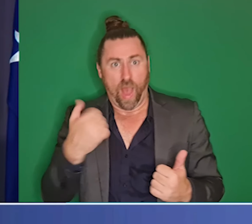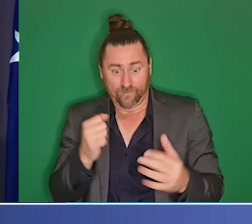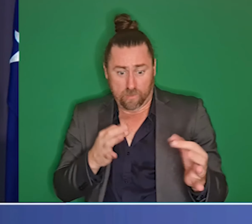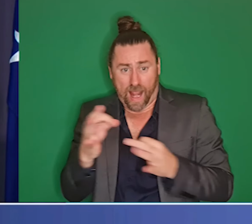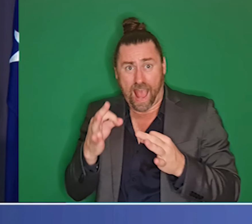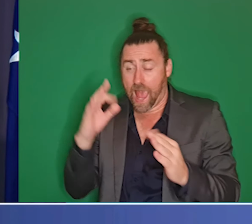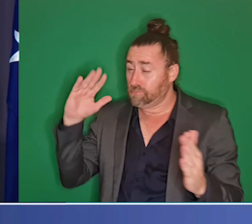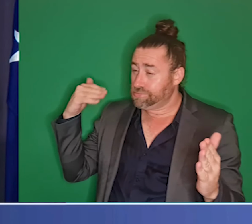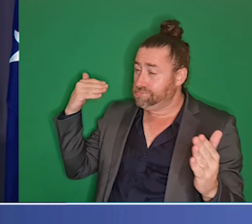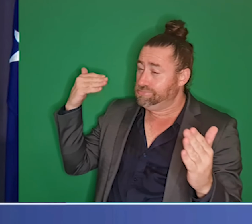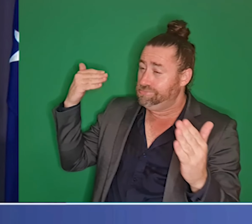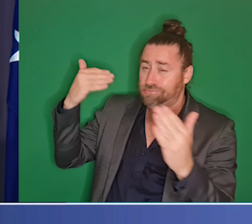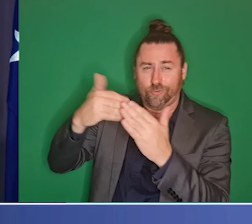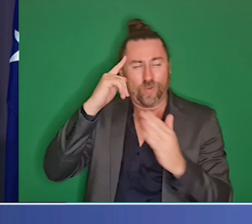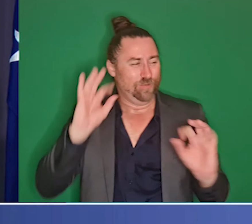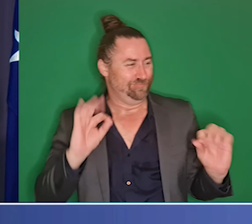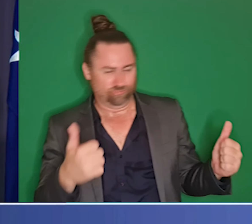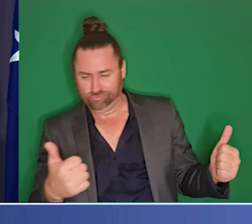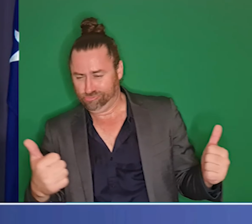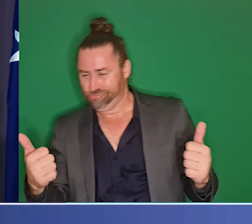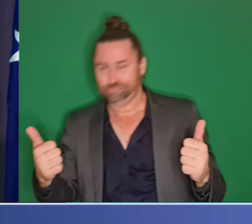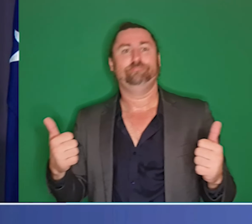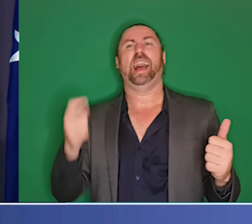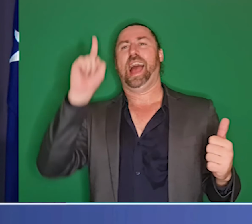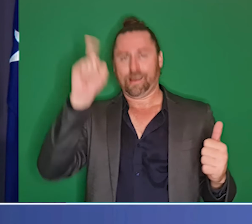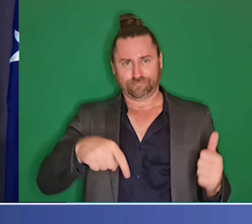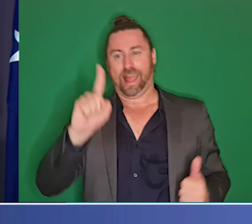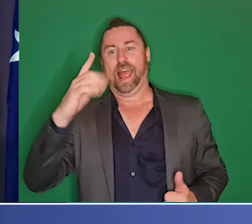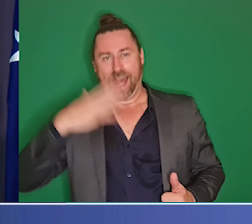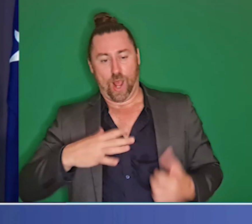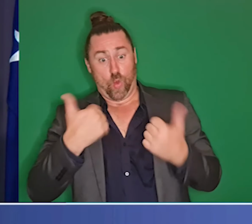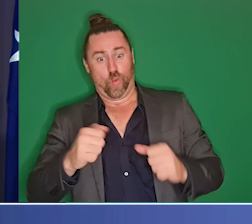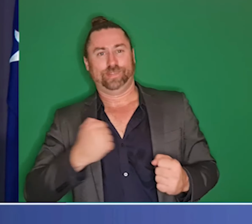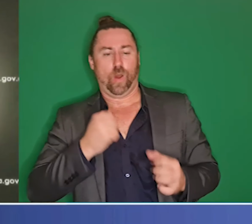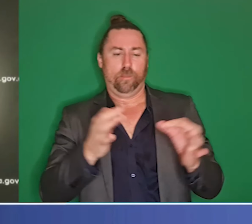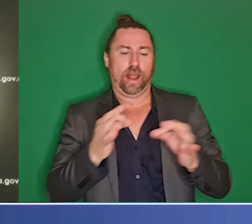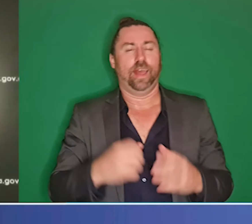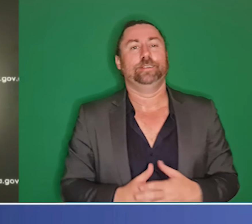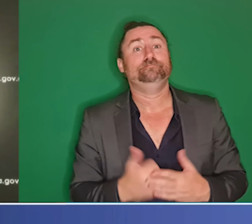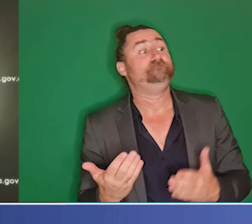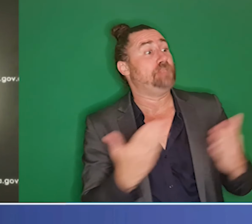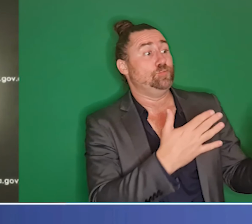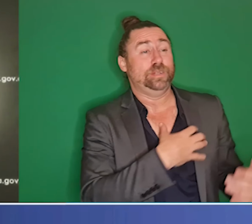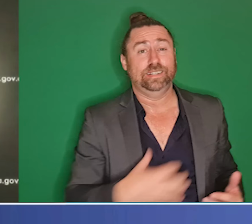and Australia should be confident that that is the case. Minister? Thanks very much, Paul.